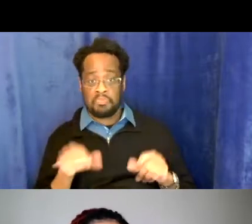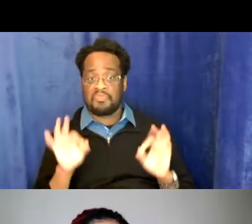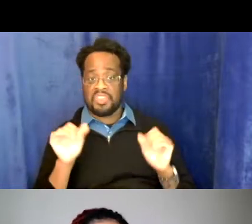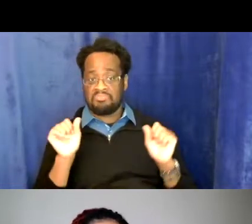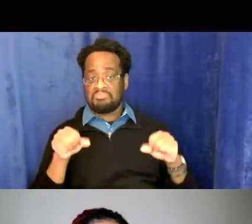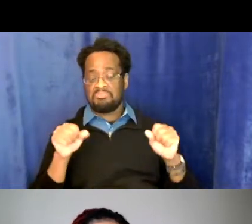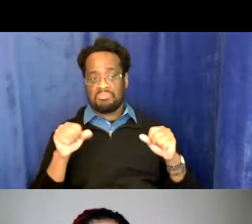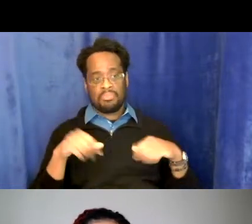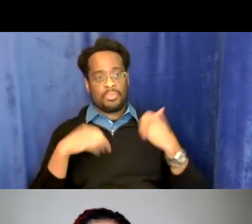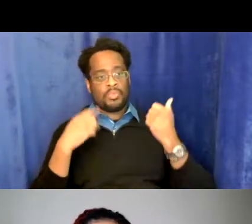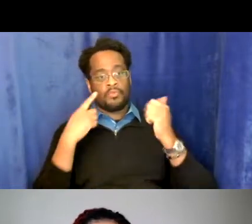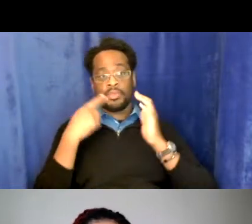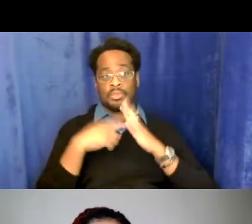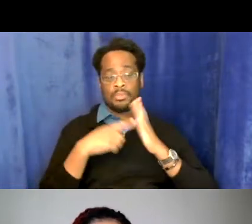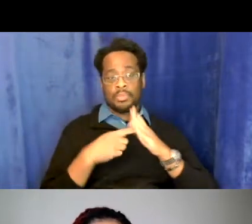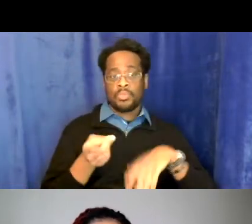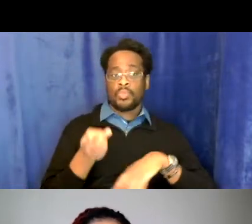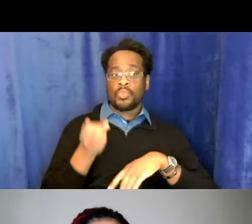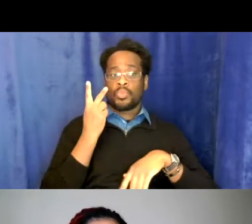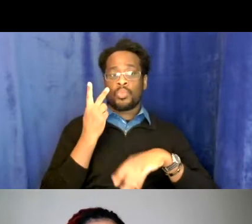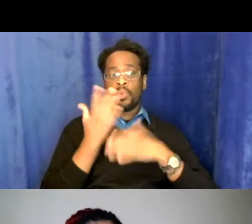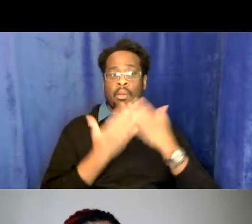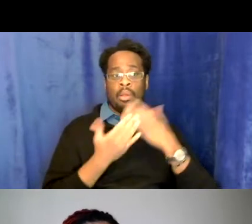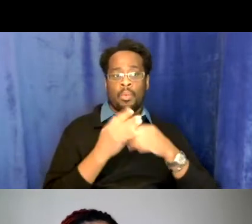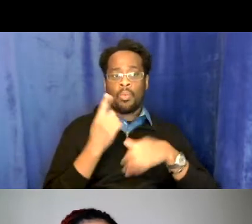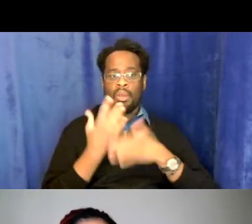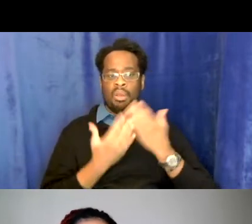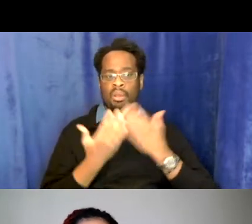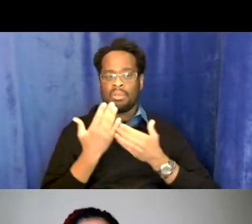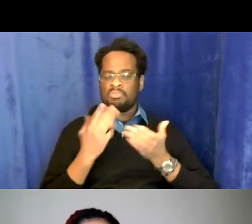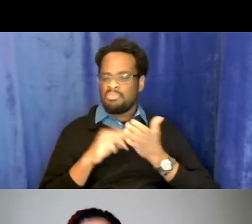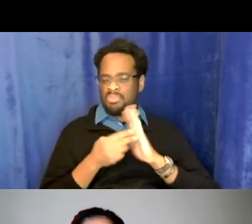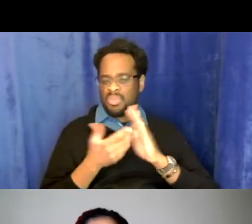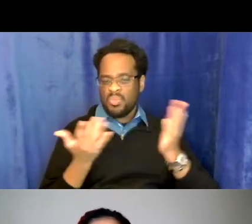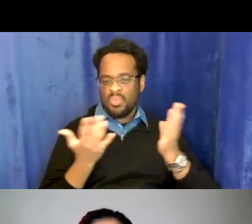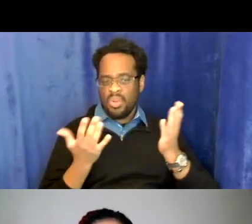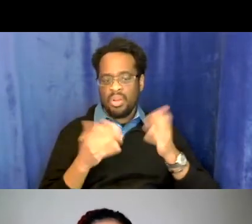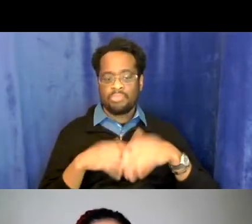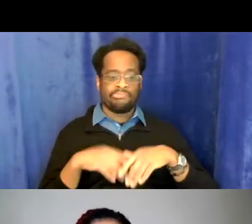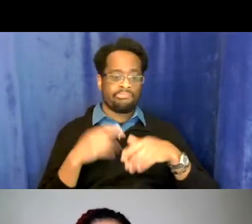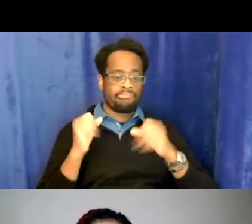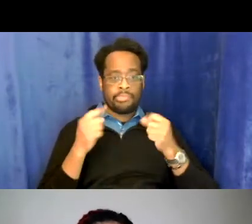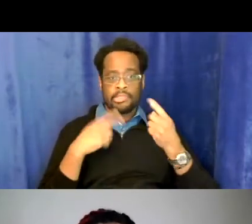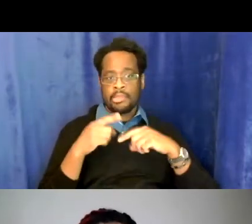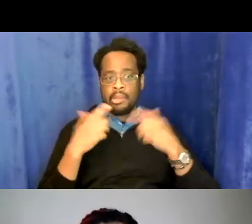see if similar trends would show up and they have so the one hand versus two-handed as